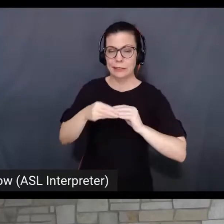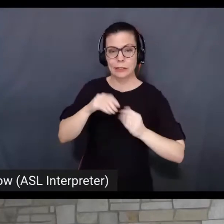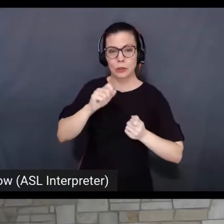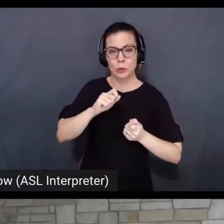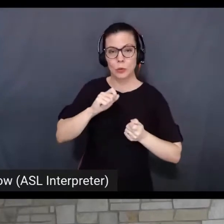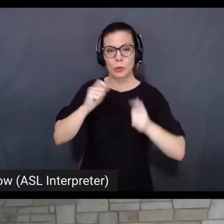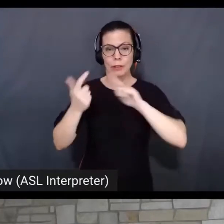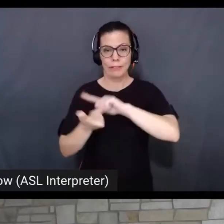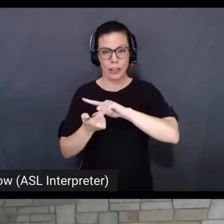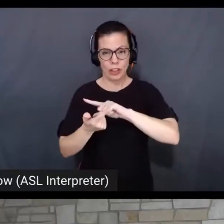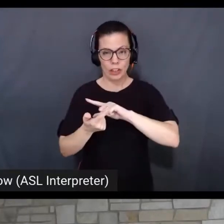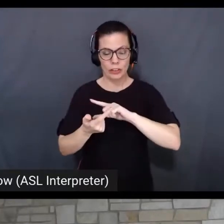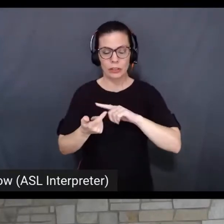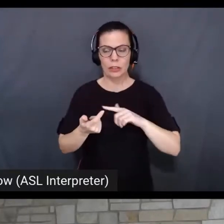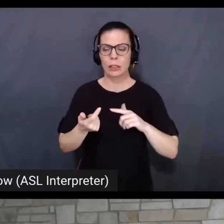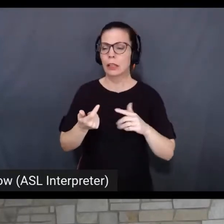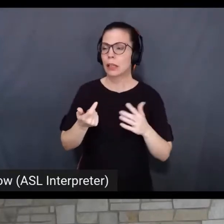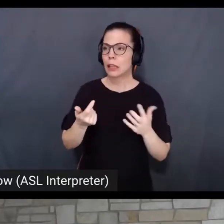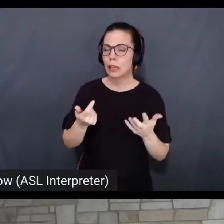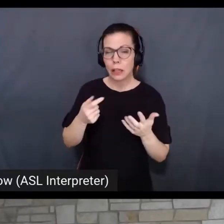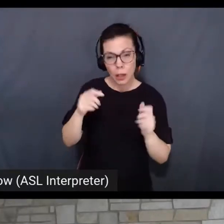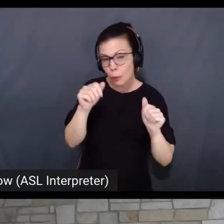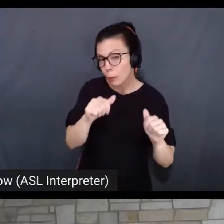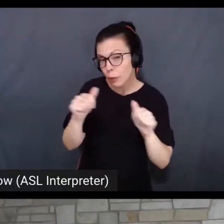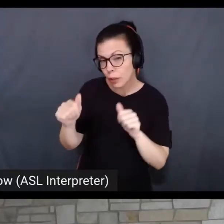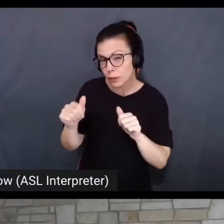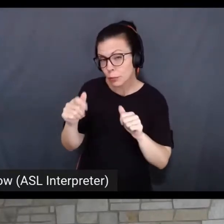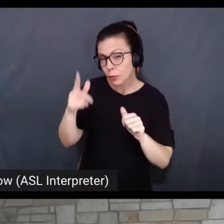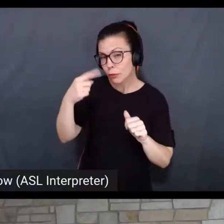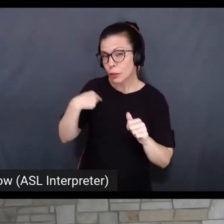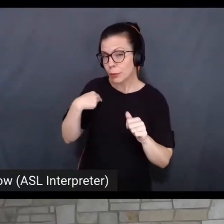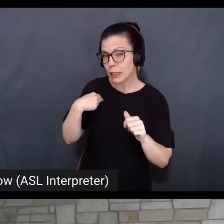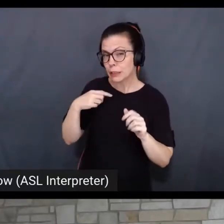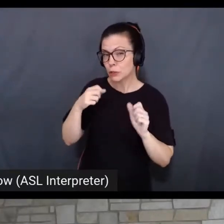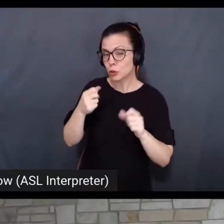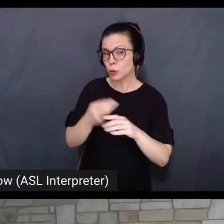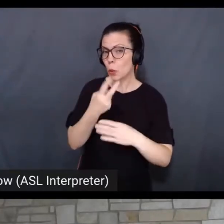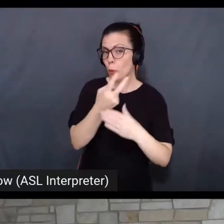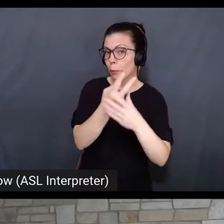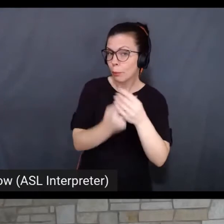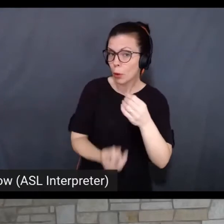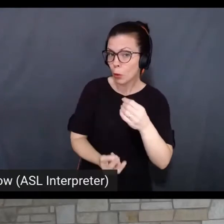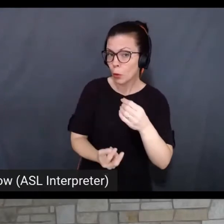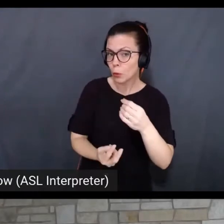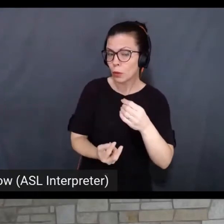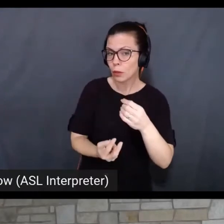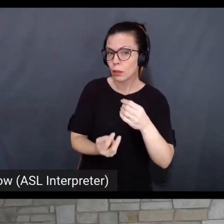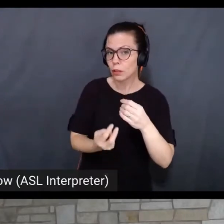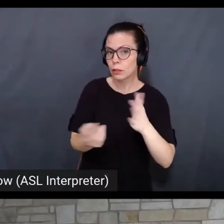how, is it possible for me to use both connections at the same time?